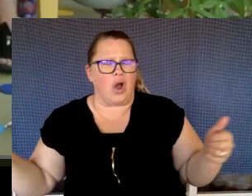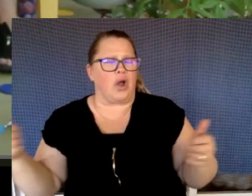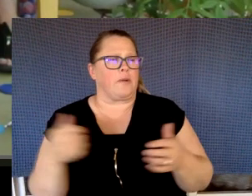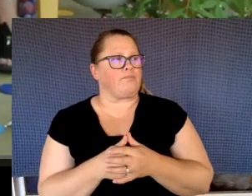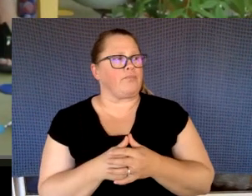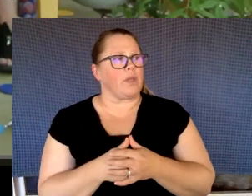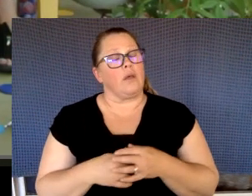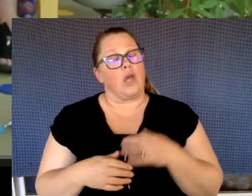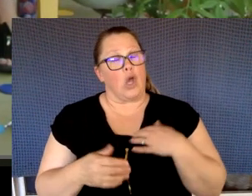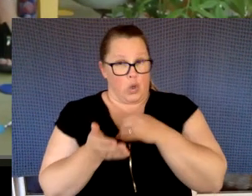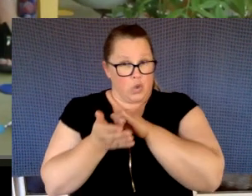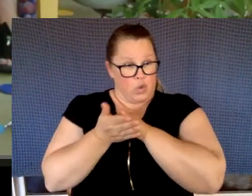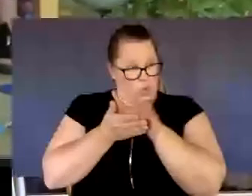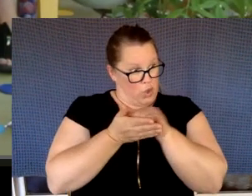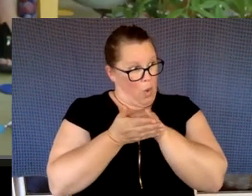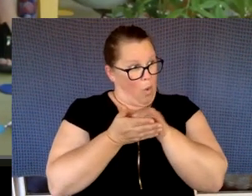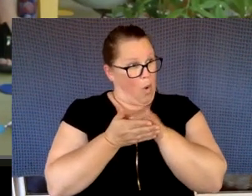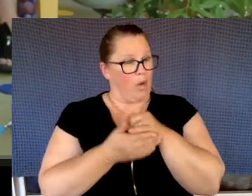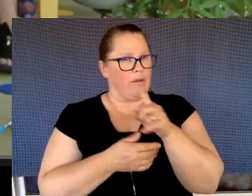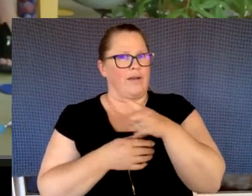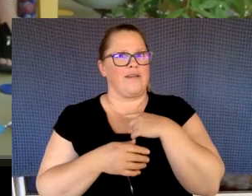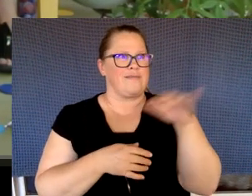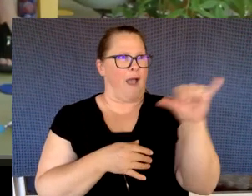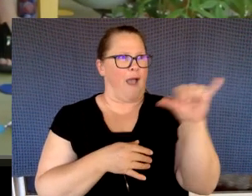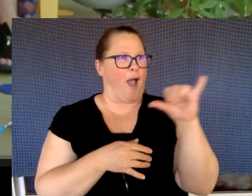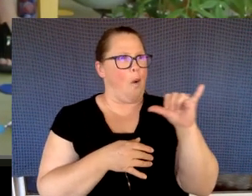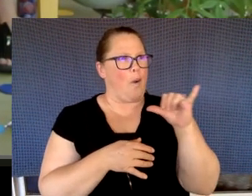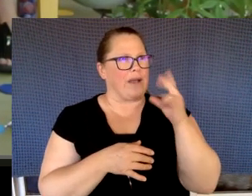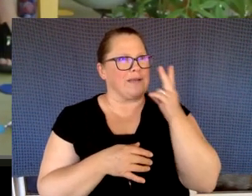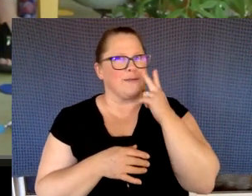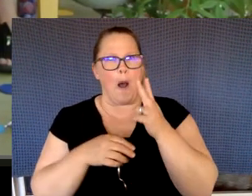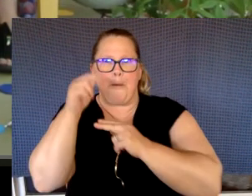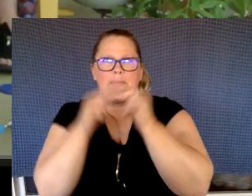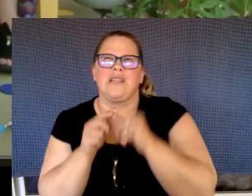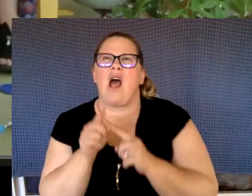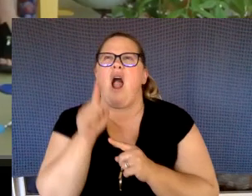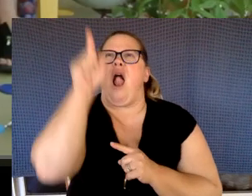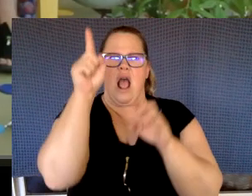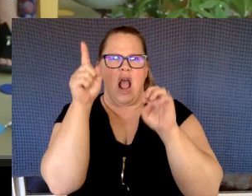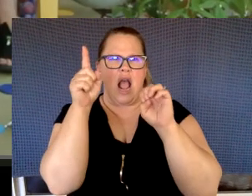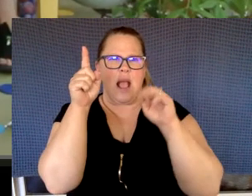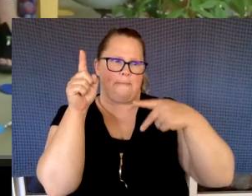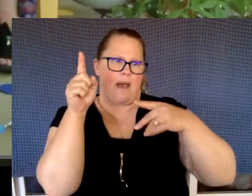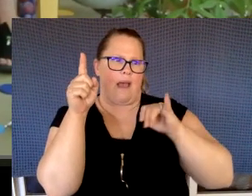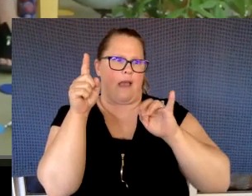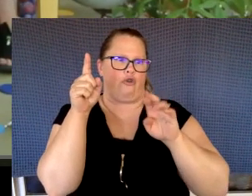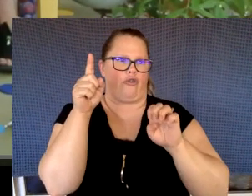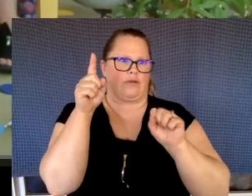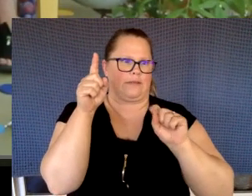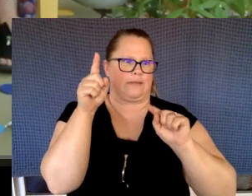In New York, Yayoi went to the top of the empire state building. The tallest building in a city full of tall buildings.